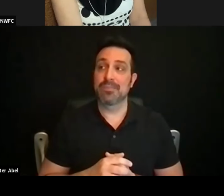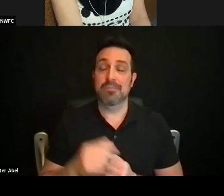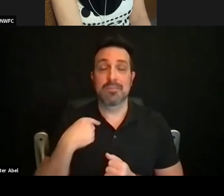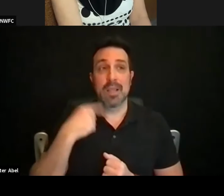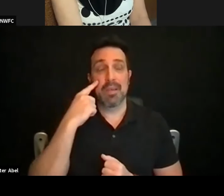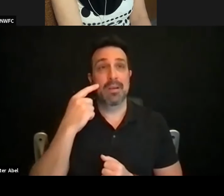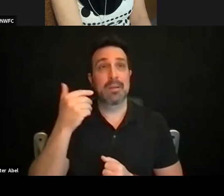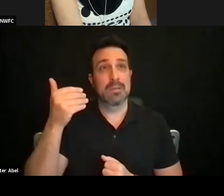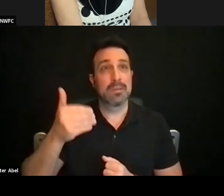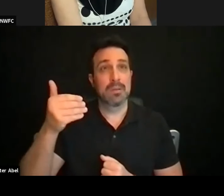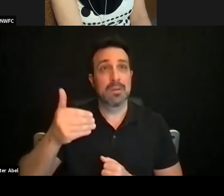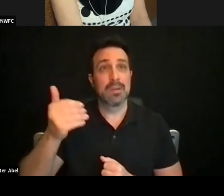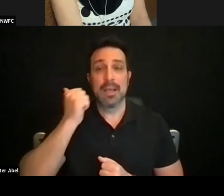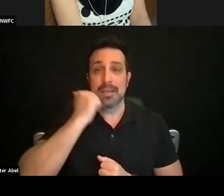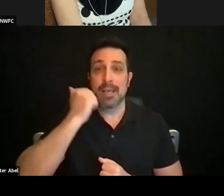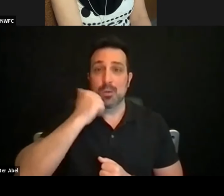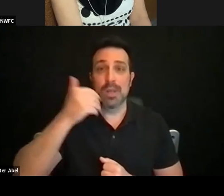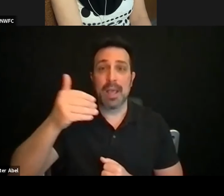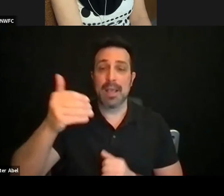through when everything